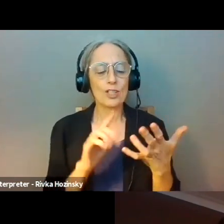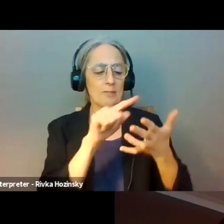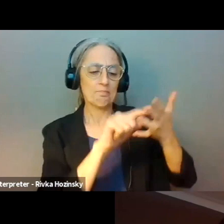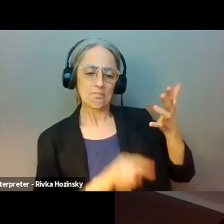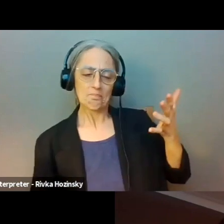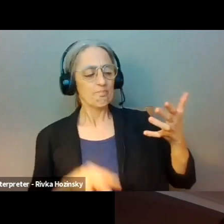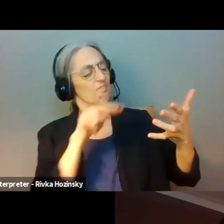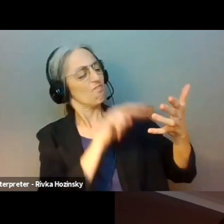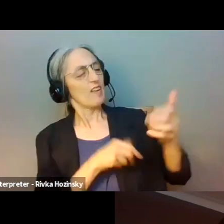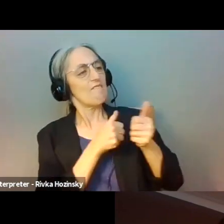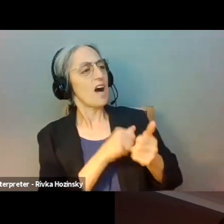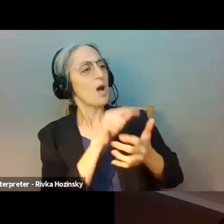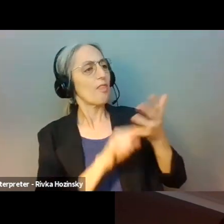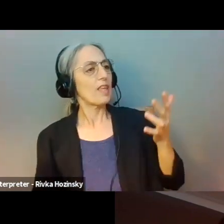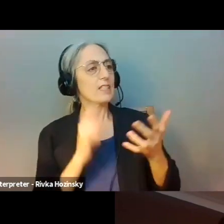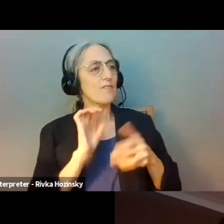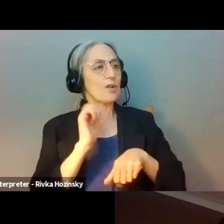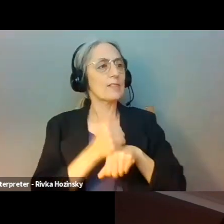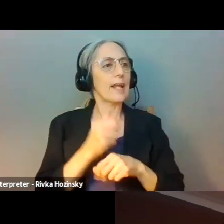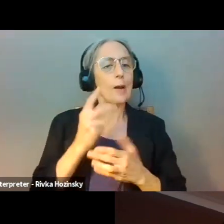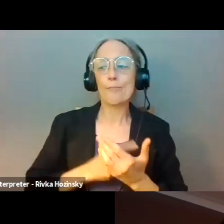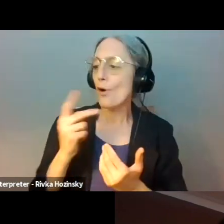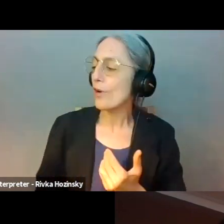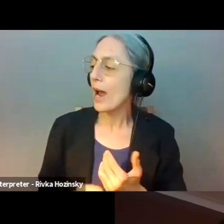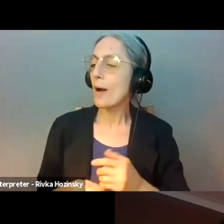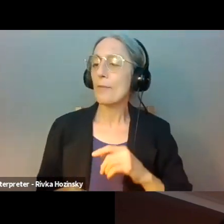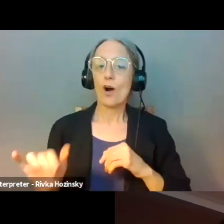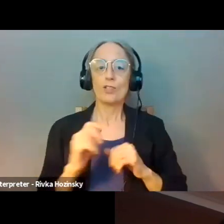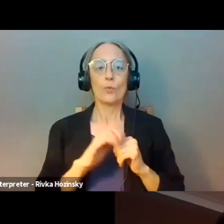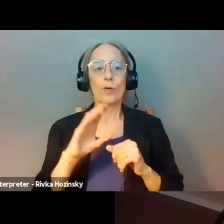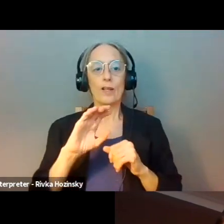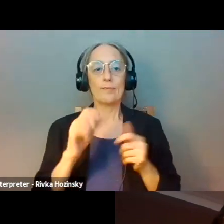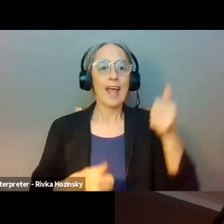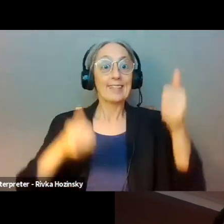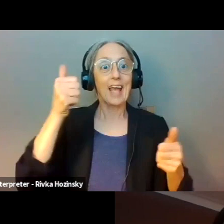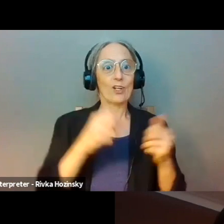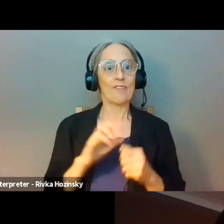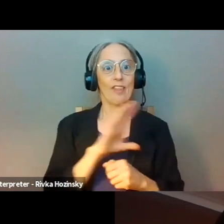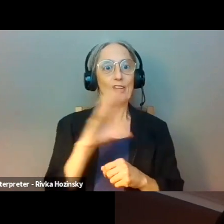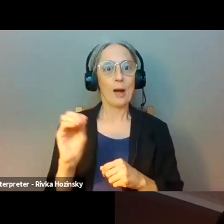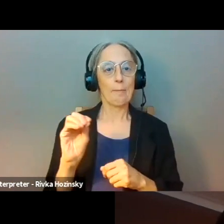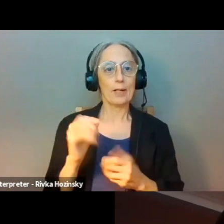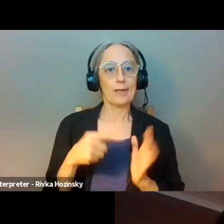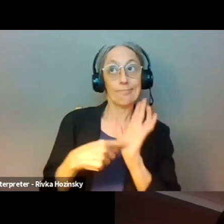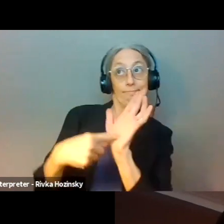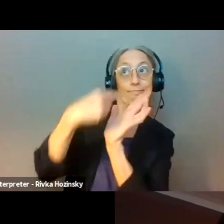and to also point to with their executives in their company. Is there any list of best practices or